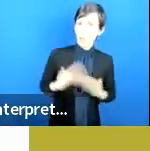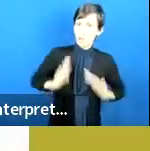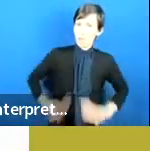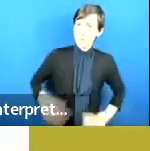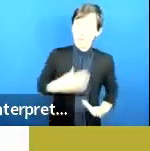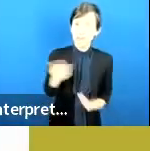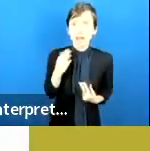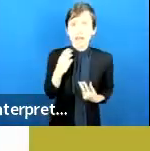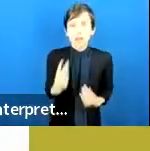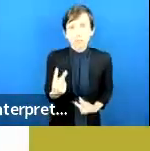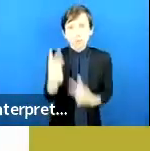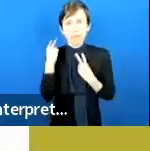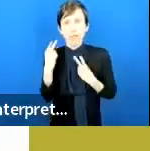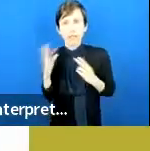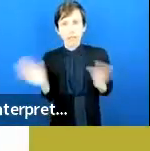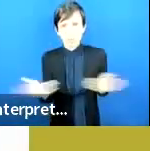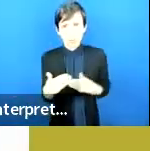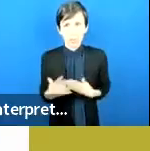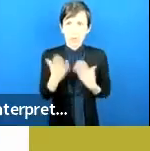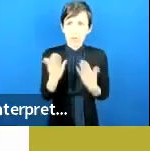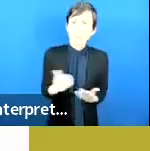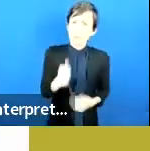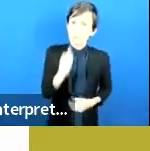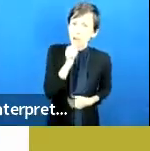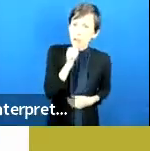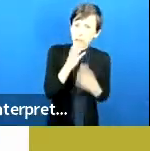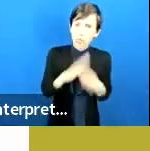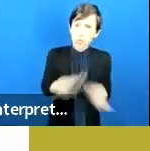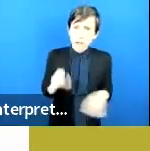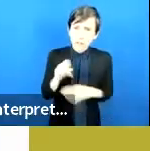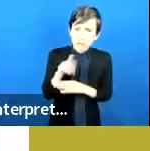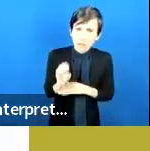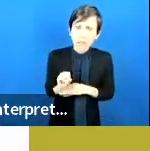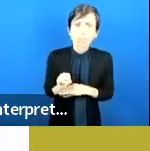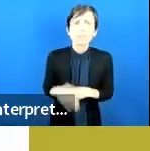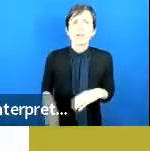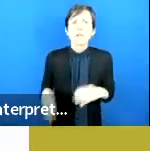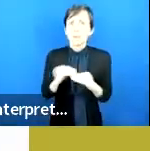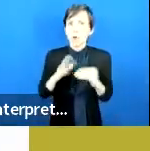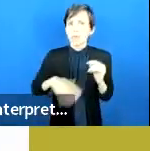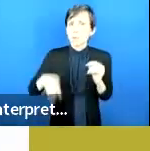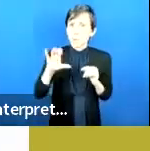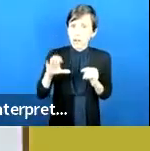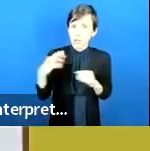that offer private quiet spaces, more than a hundred religiously affiliated student organizations